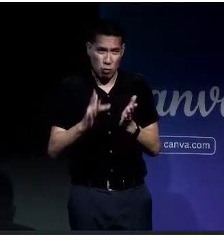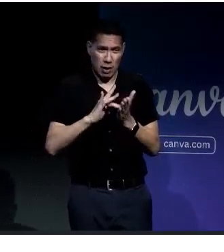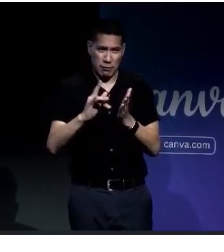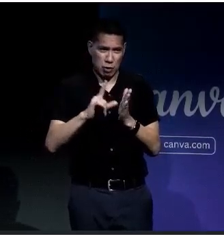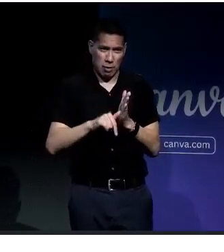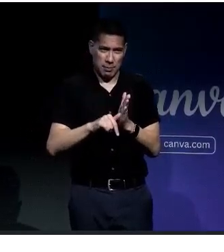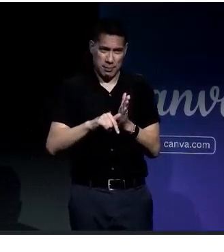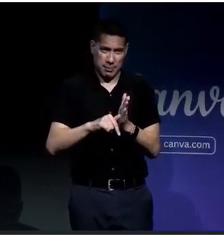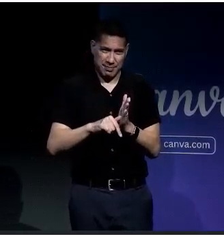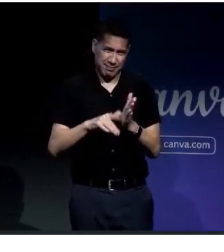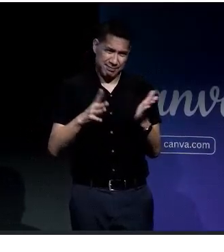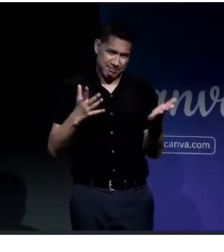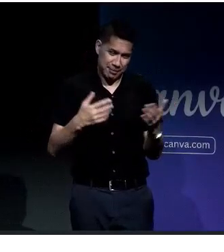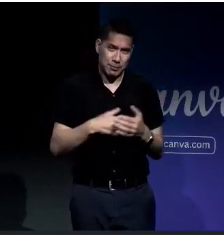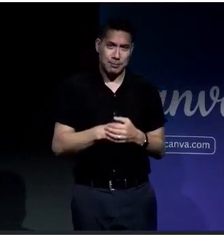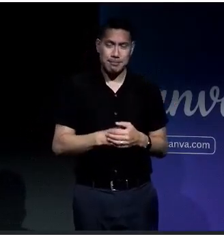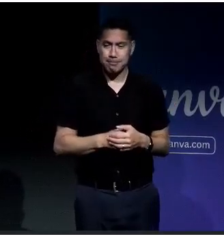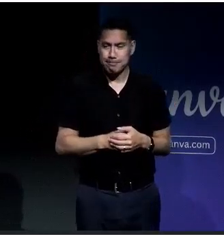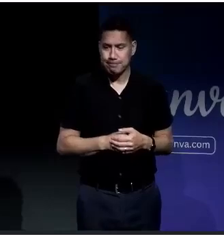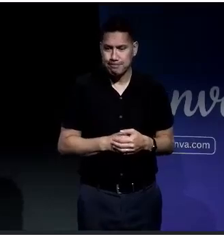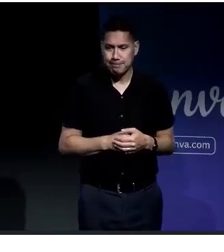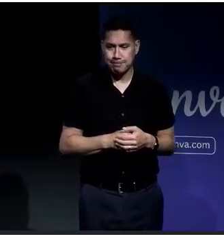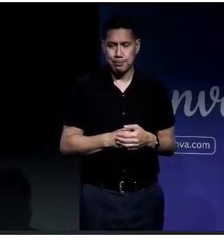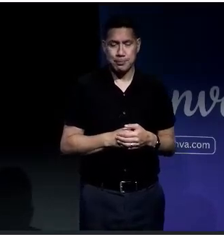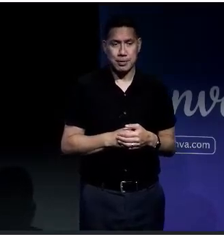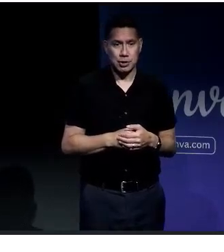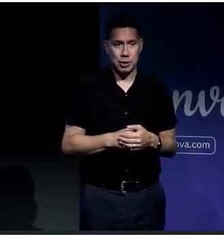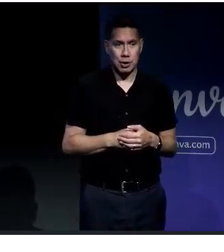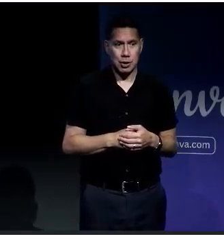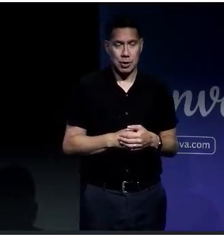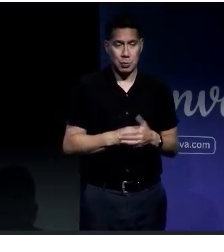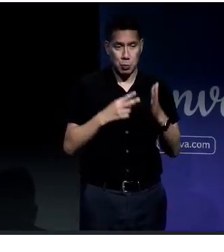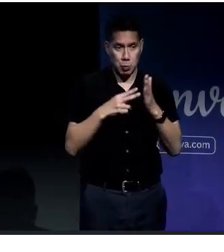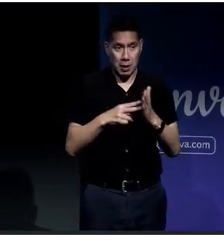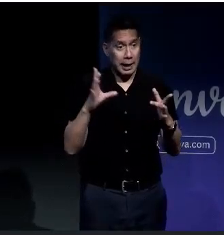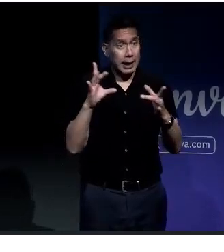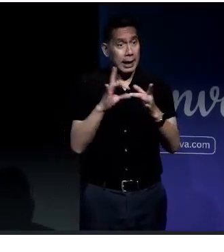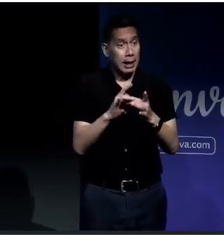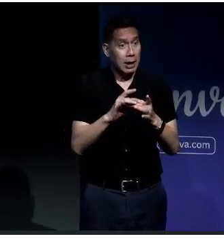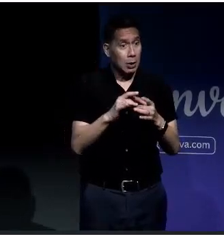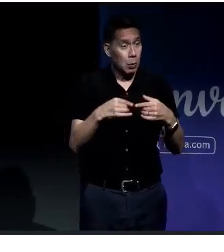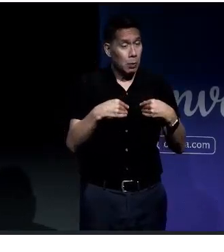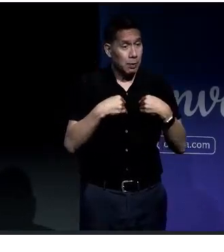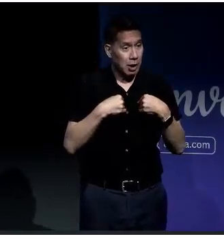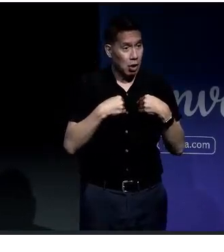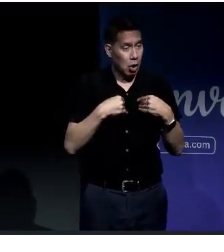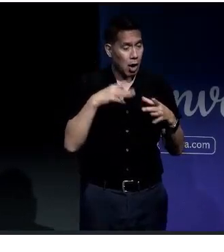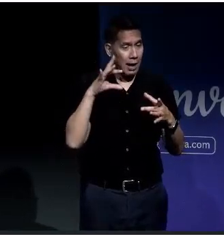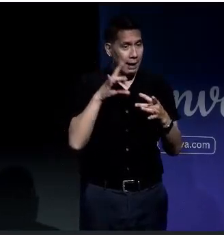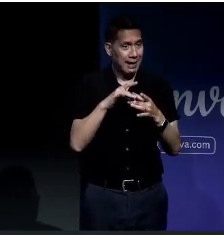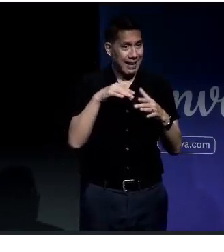Uh, so, uh, stay tuned, connect with me on LinkedIn and, uh, yeah, follow some